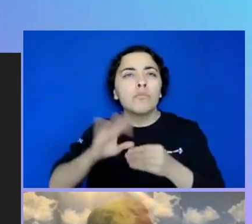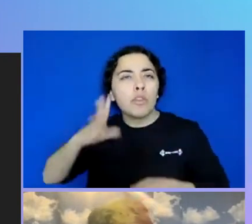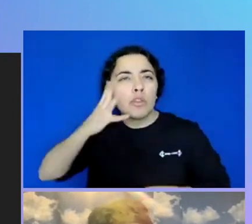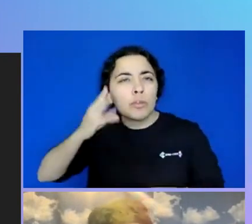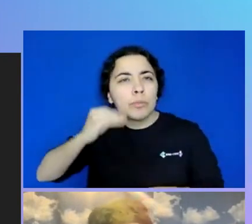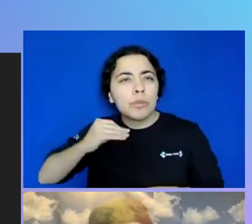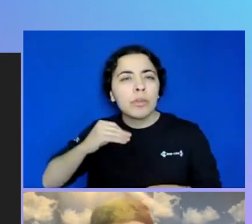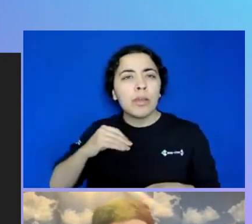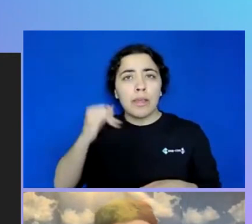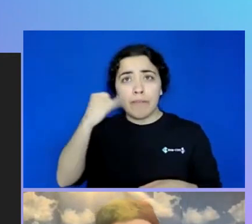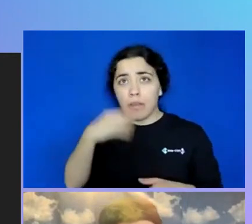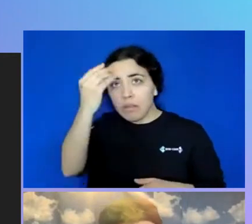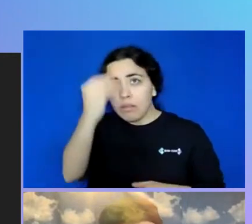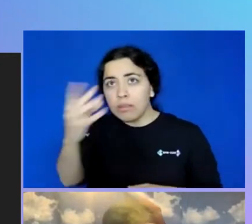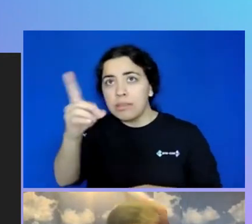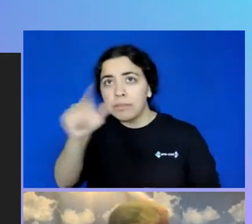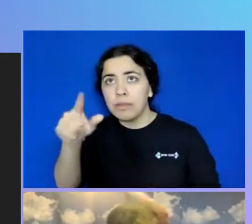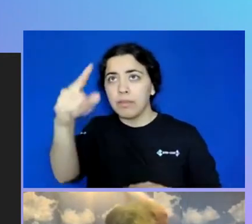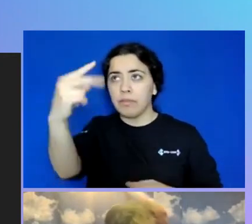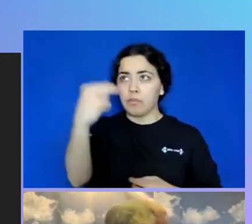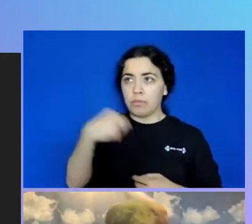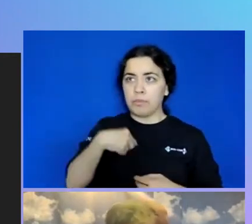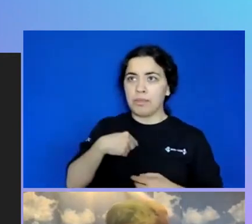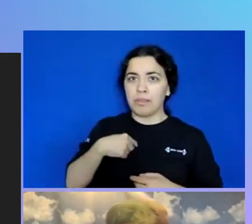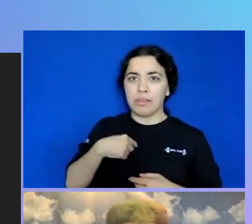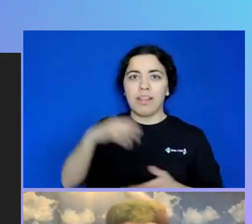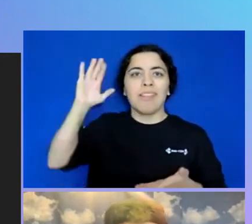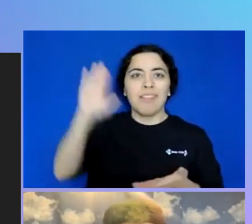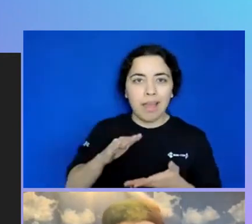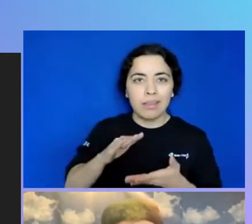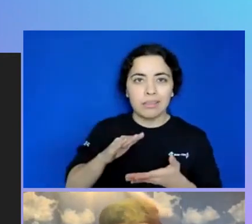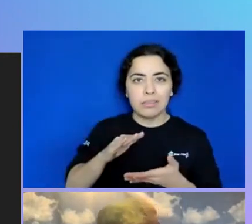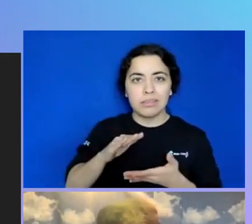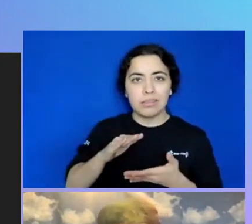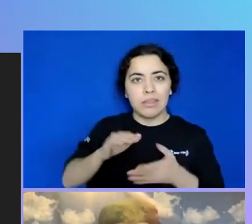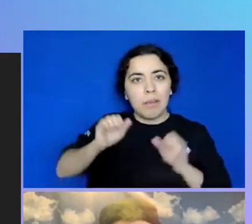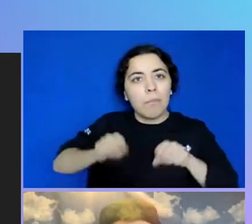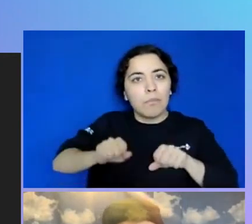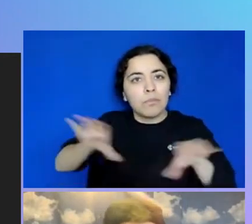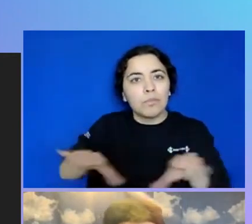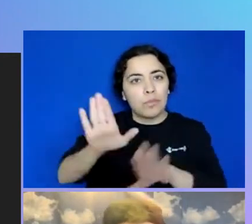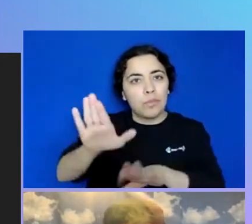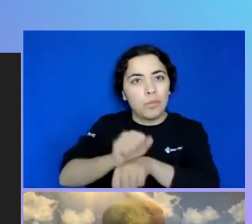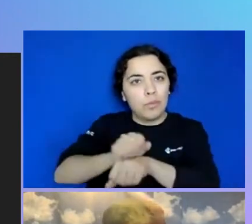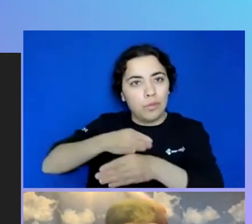disabilities, and so they do not disclose their disabilities for